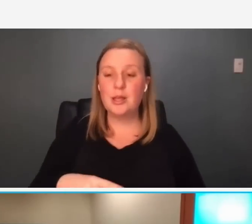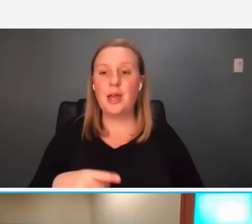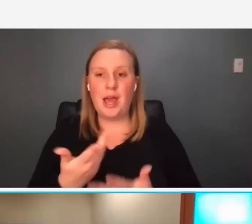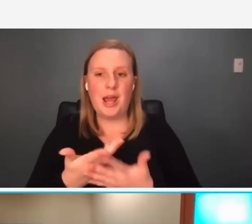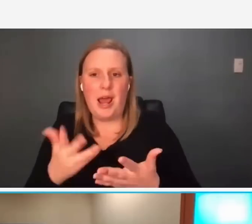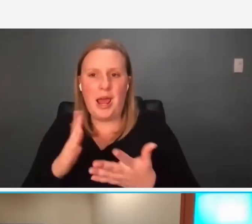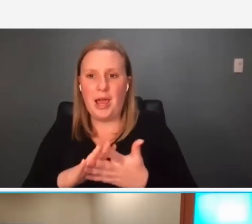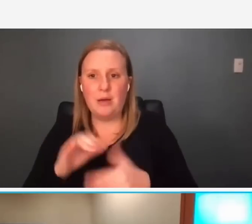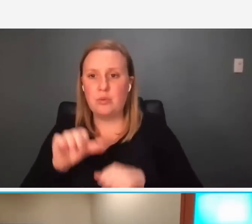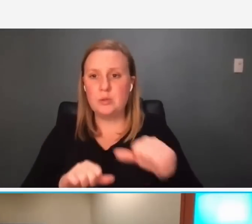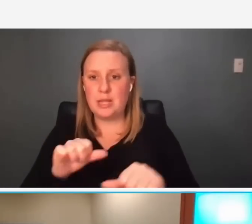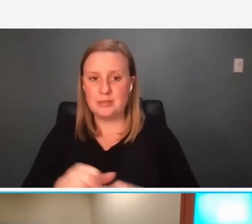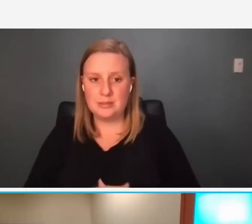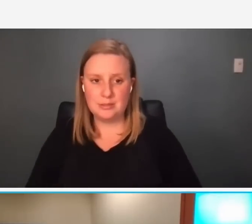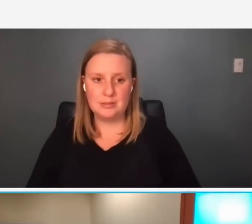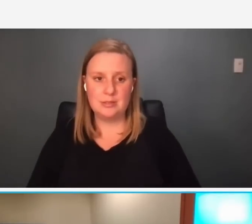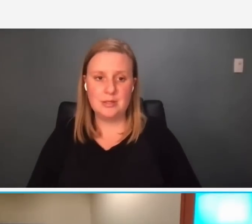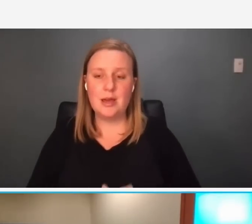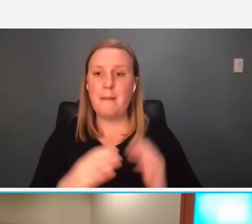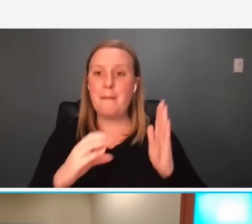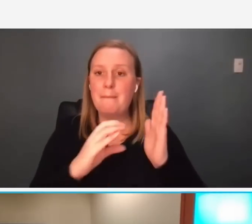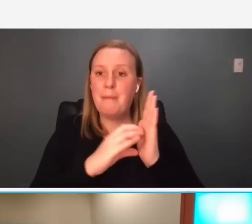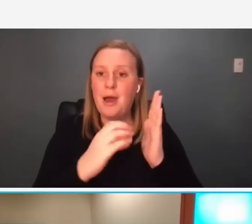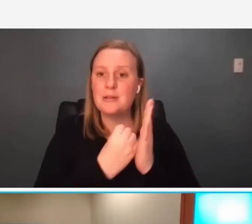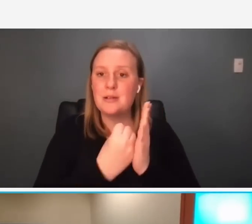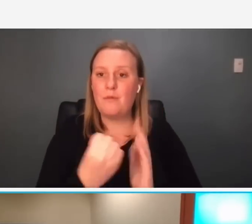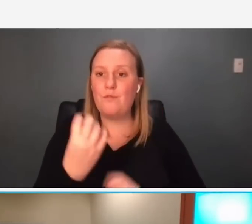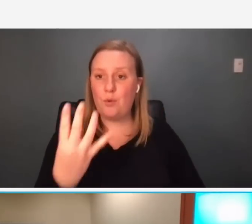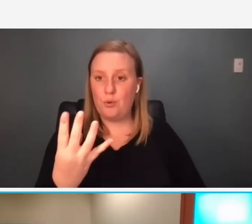Part 4 of the consultation paper talks about the four